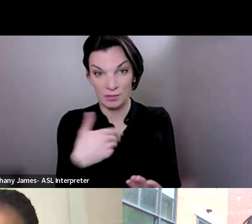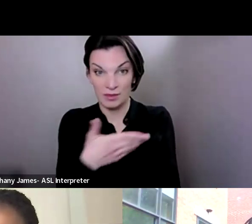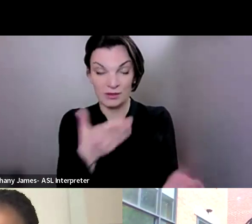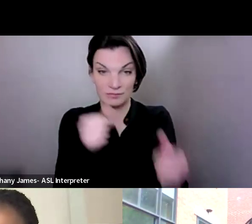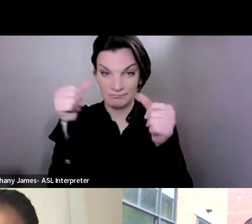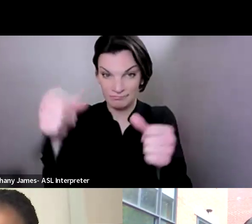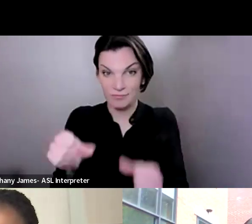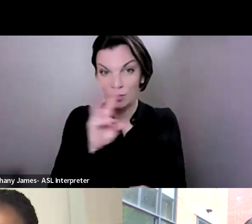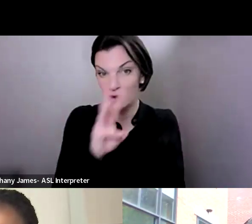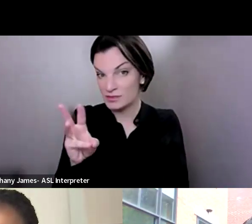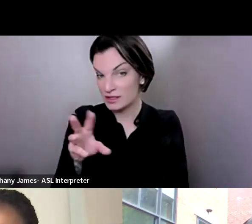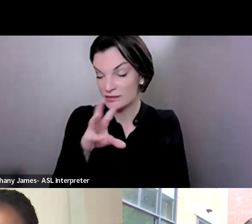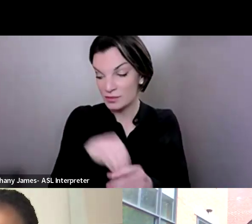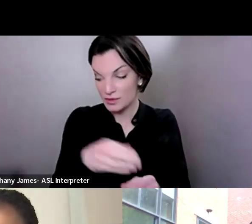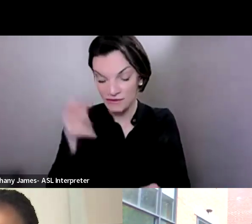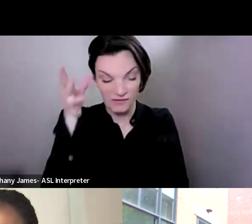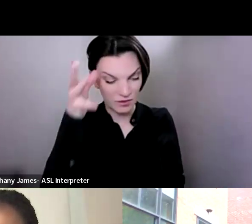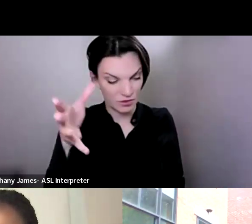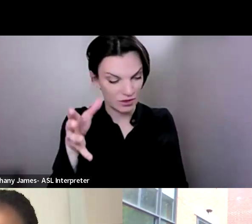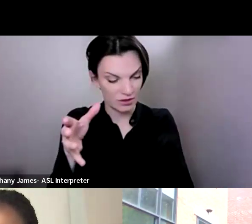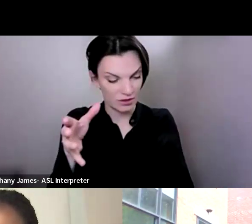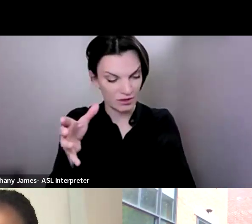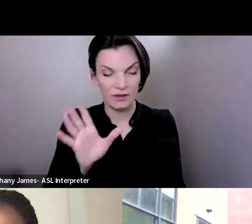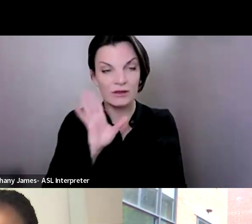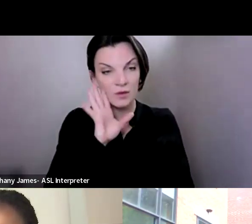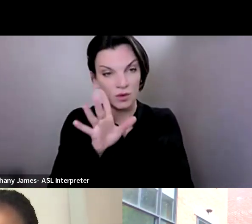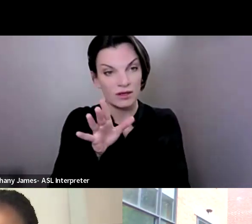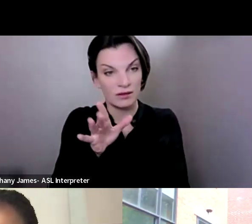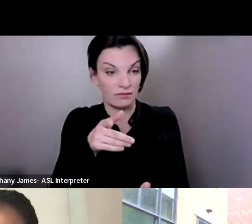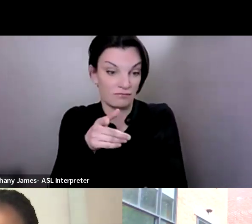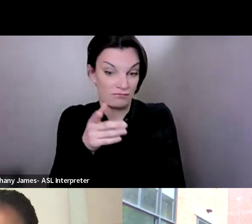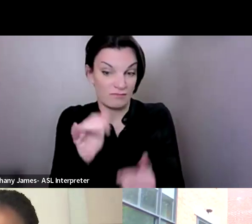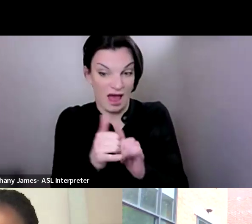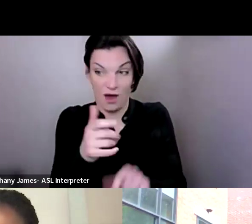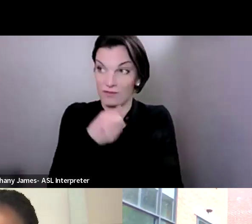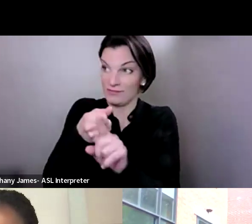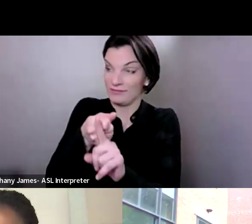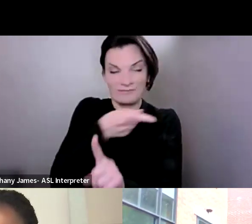doubt in the near future will be because of the work that you both and others like you are